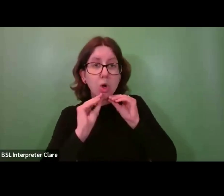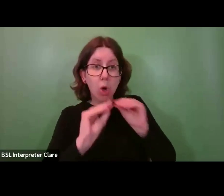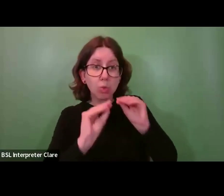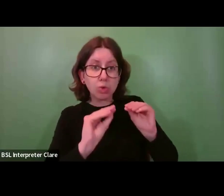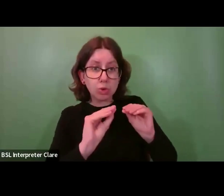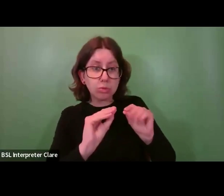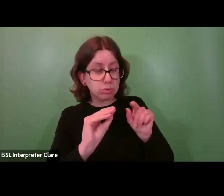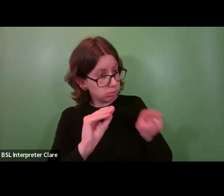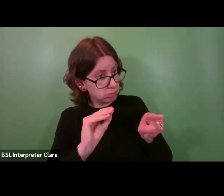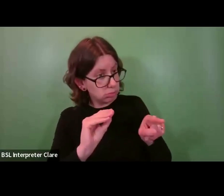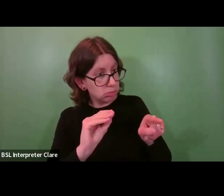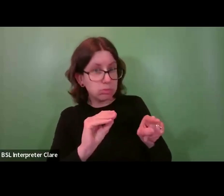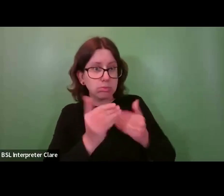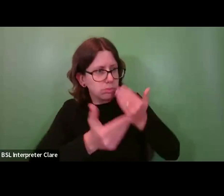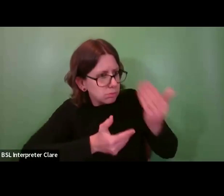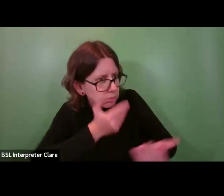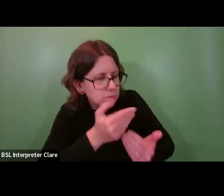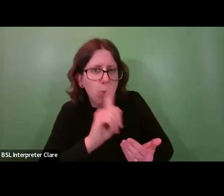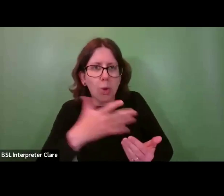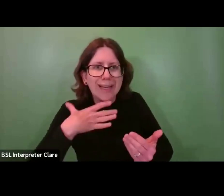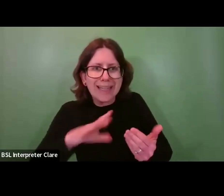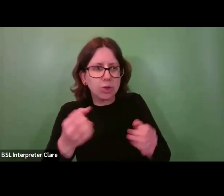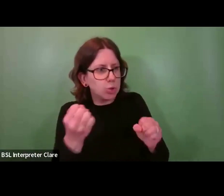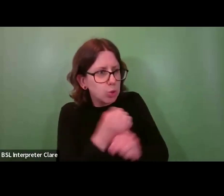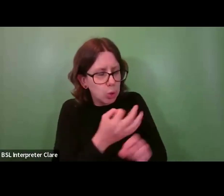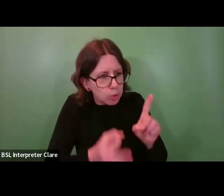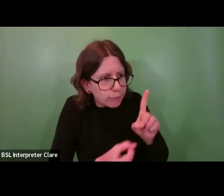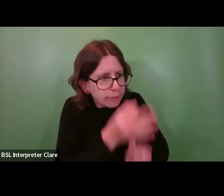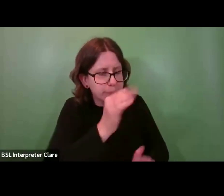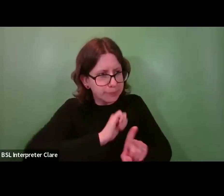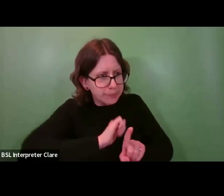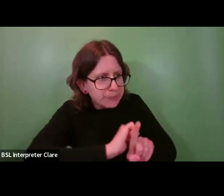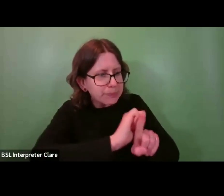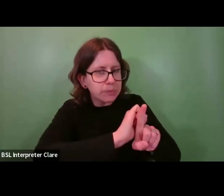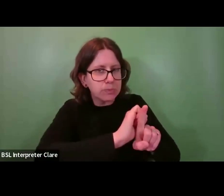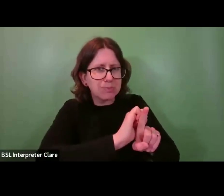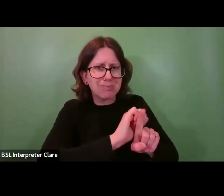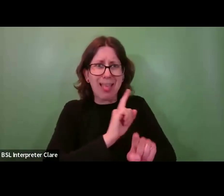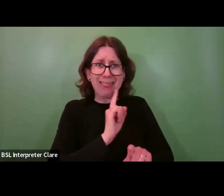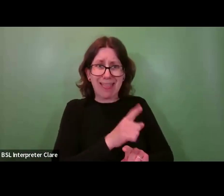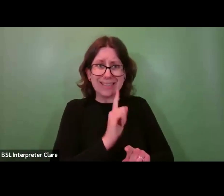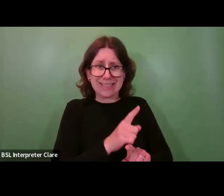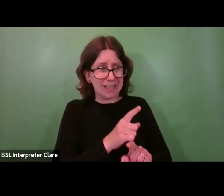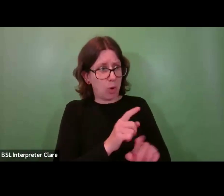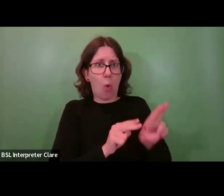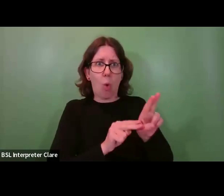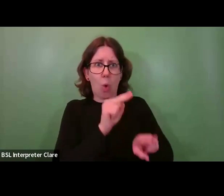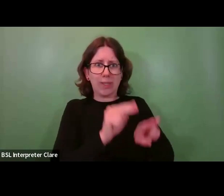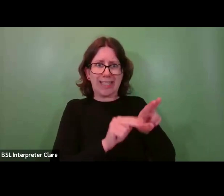what you need to do to improve your performance, then that's audit. Your coach is saying you need to